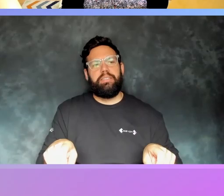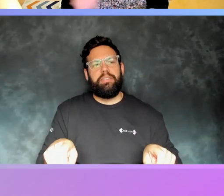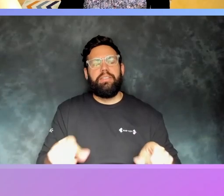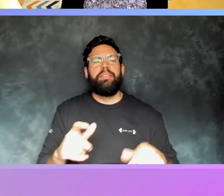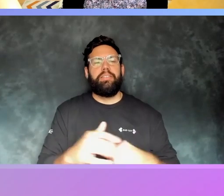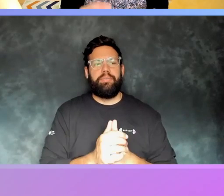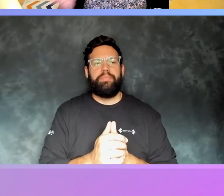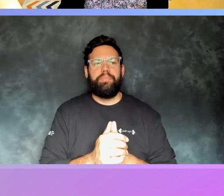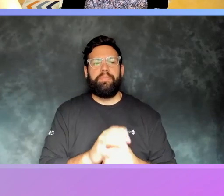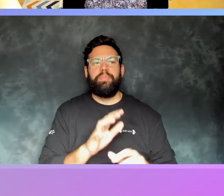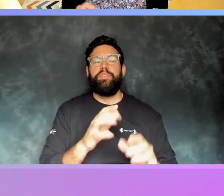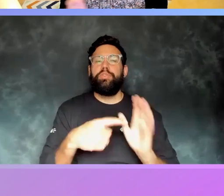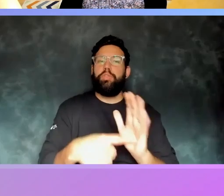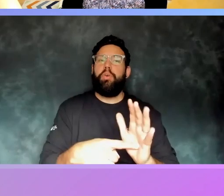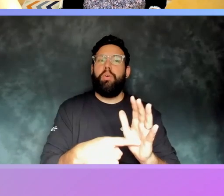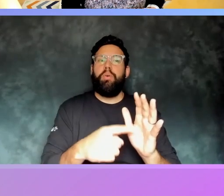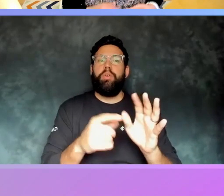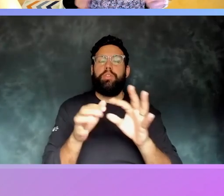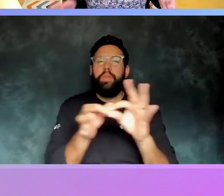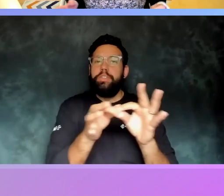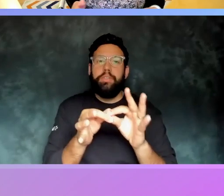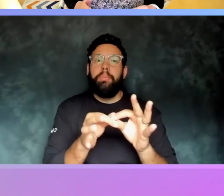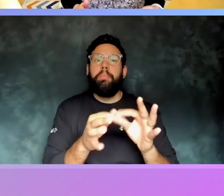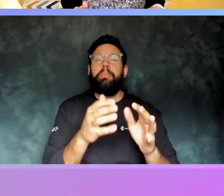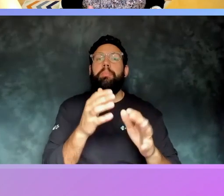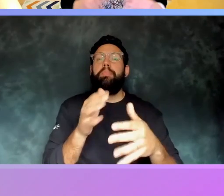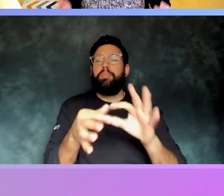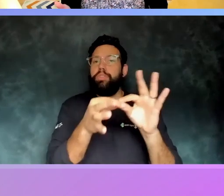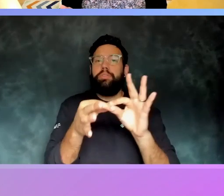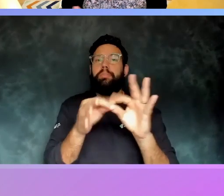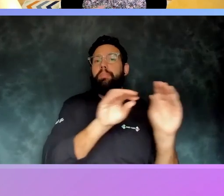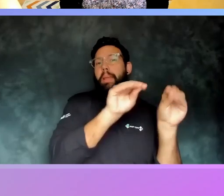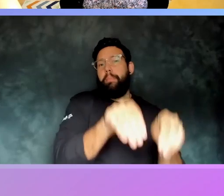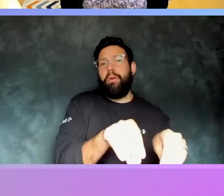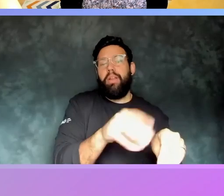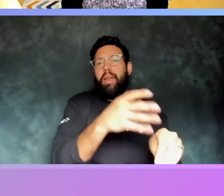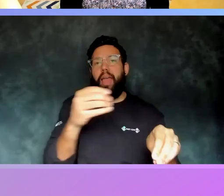to follow forms forms very, they can be as simple as a single field or super